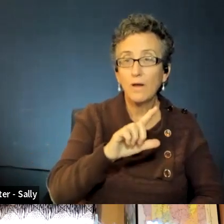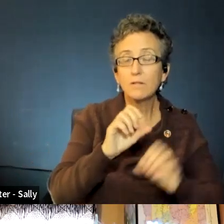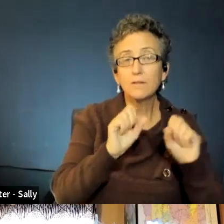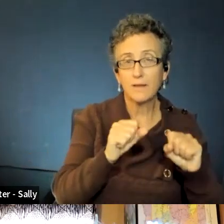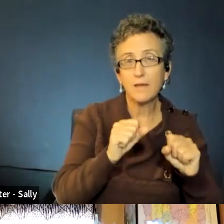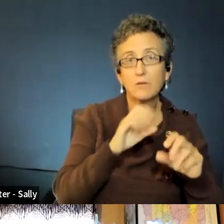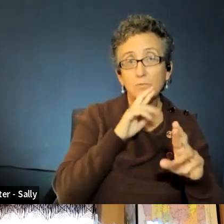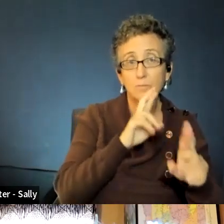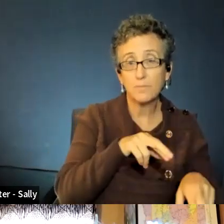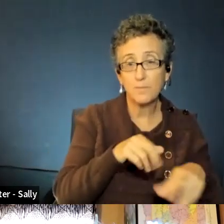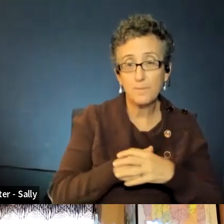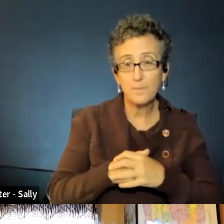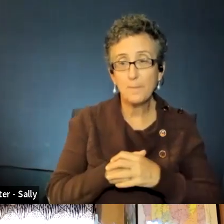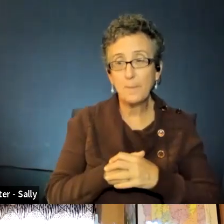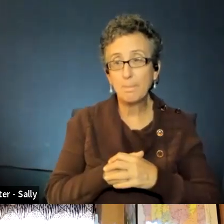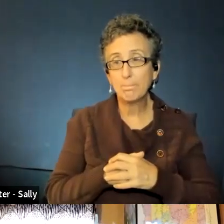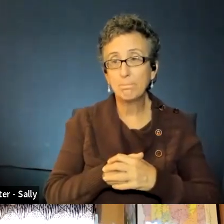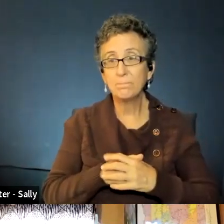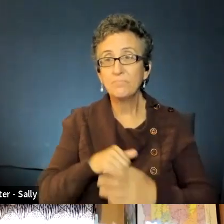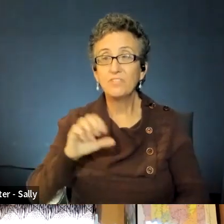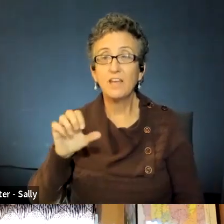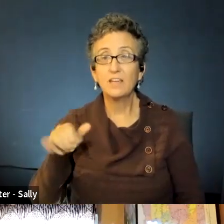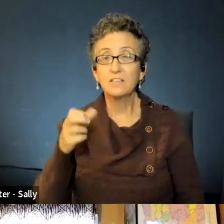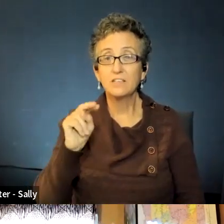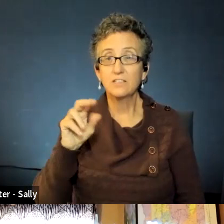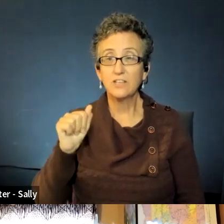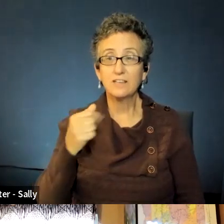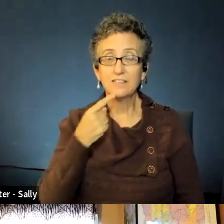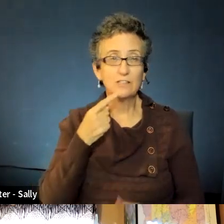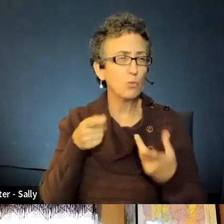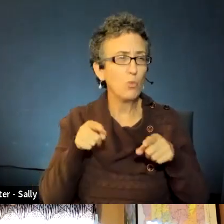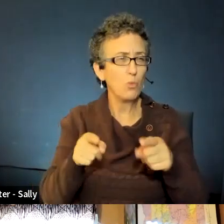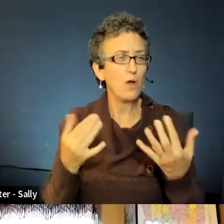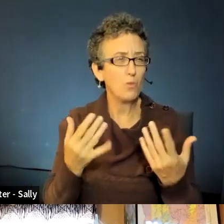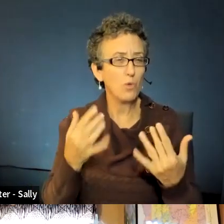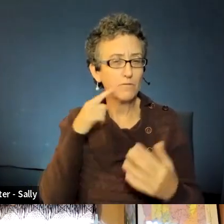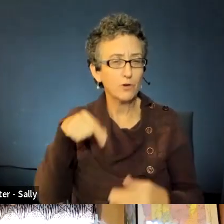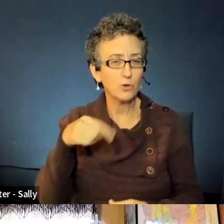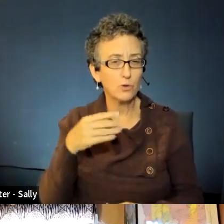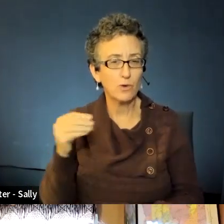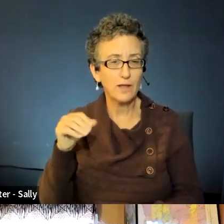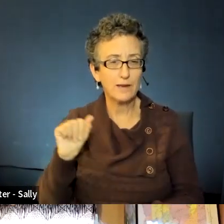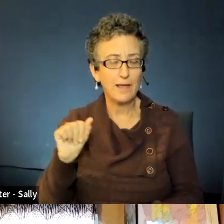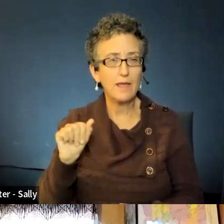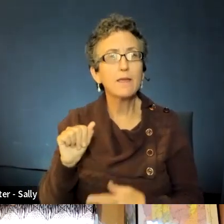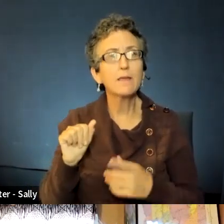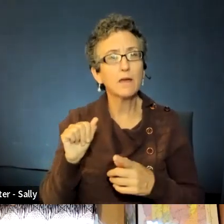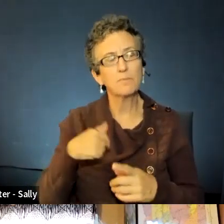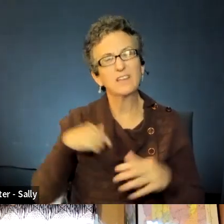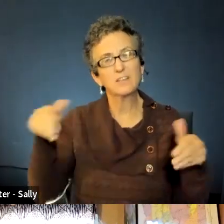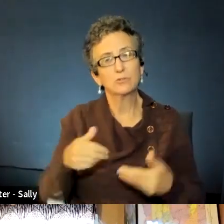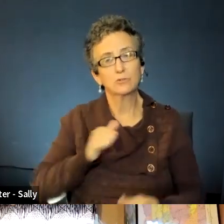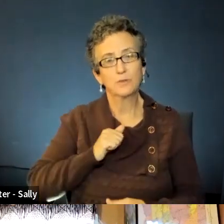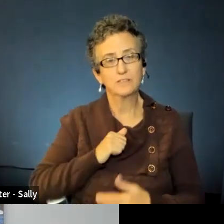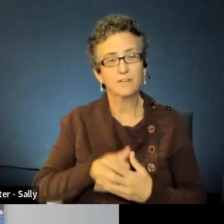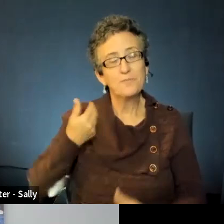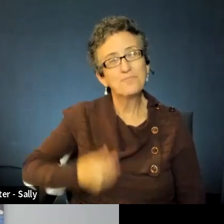So everyone, this is Mellie If you have questions or comments, please use the Q&A and I will read those out and Joelle can jump in with a response.